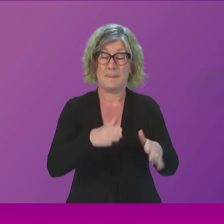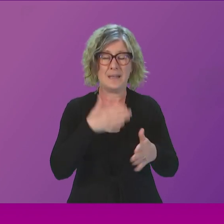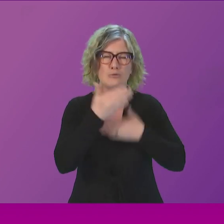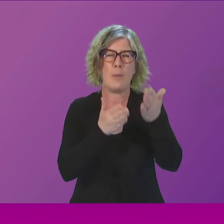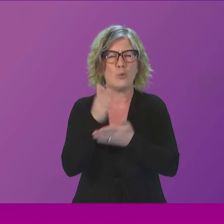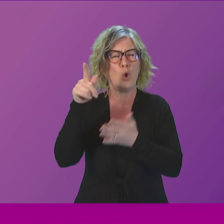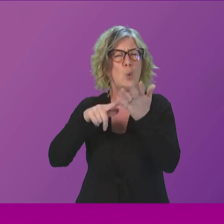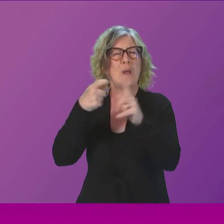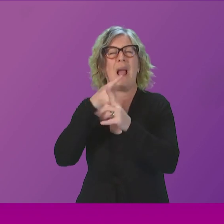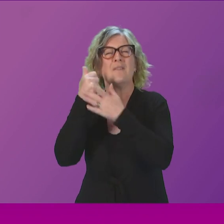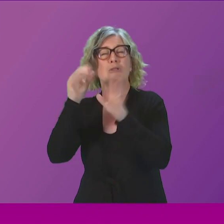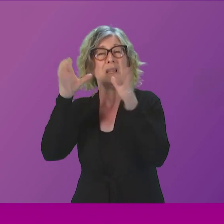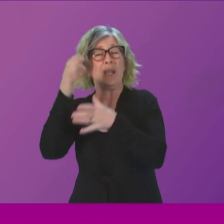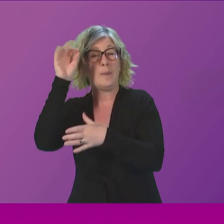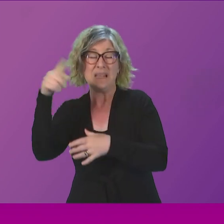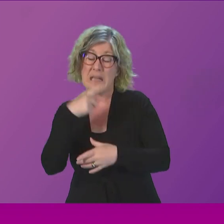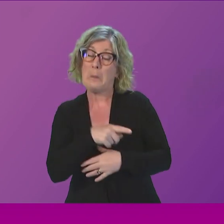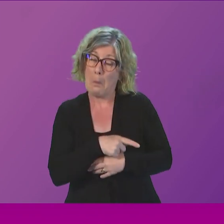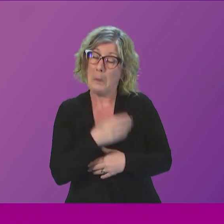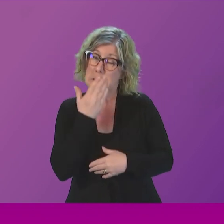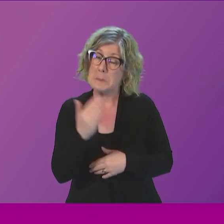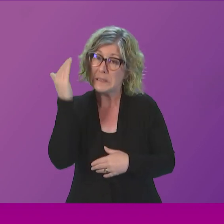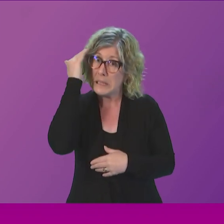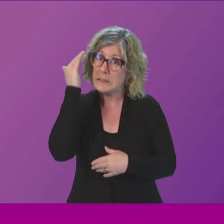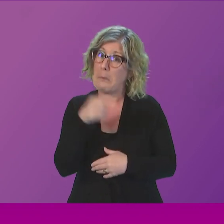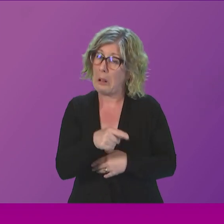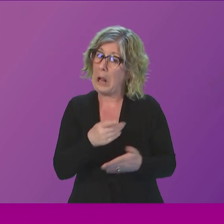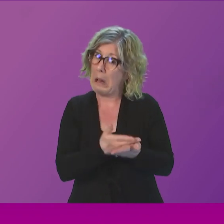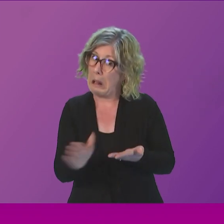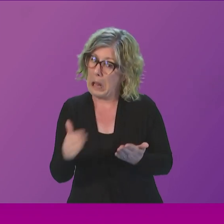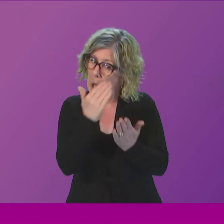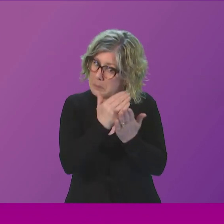“sensible and clear in both scale and deliverability”,